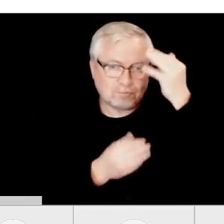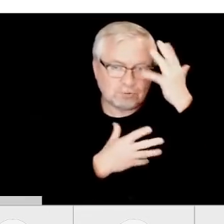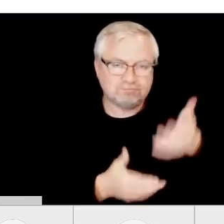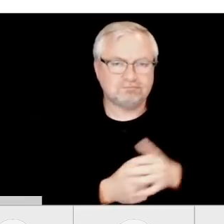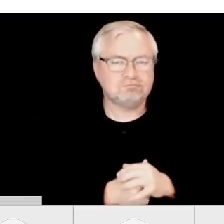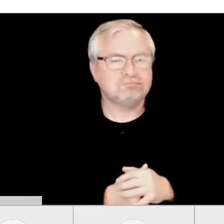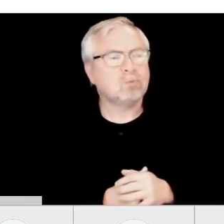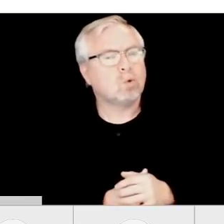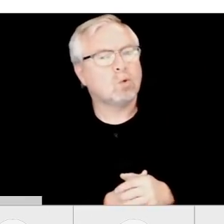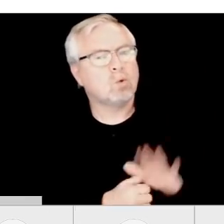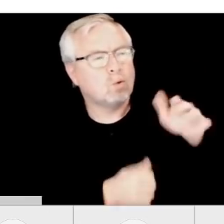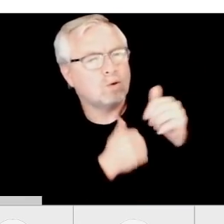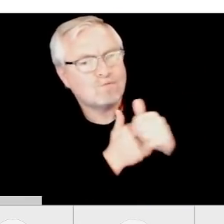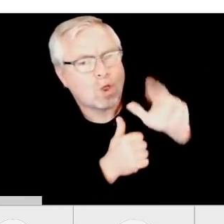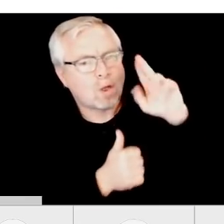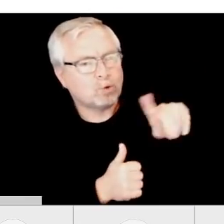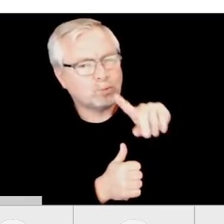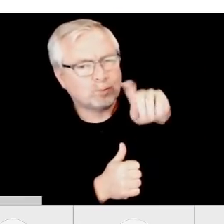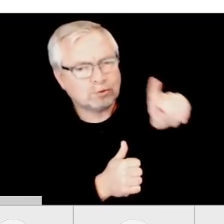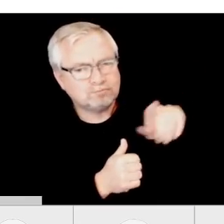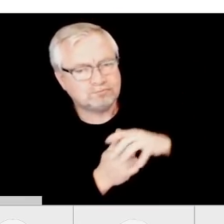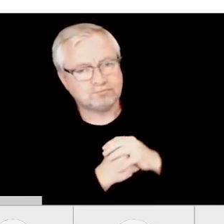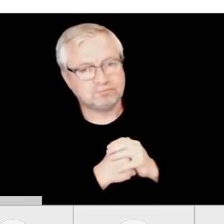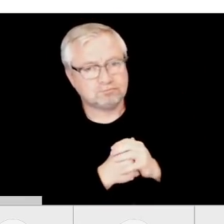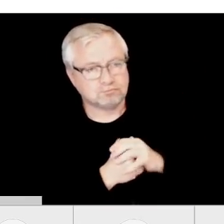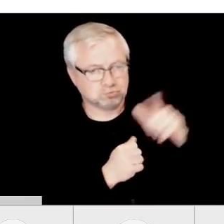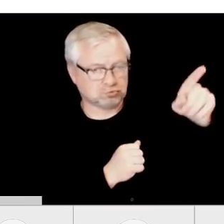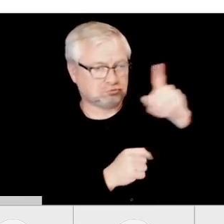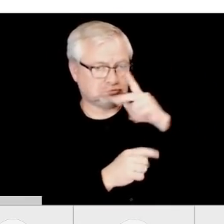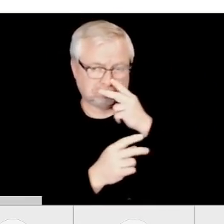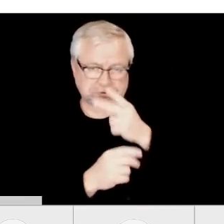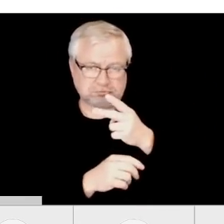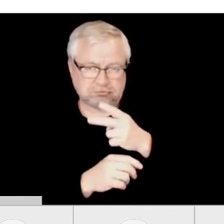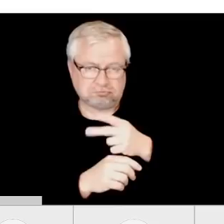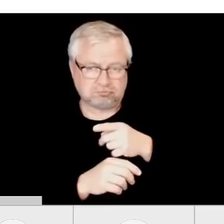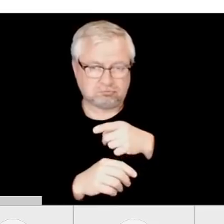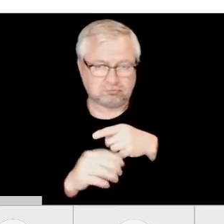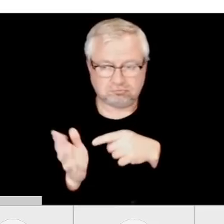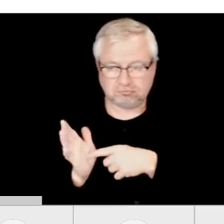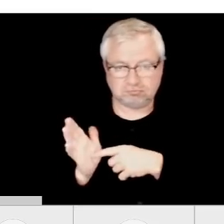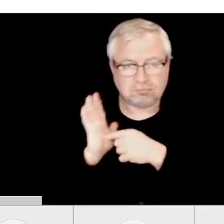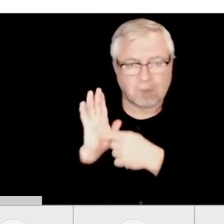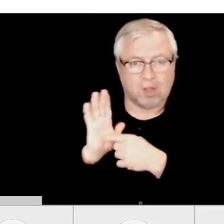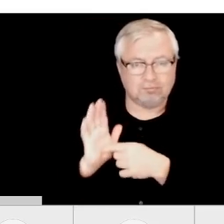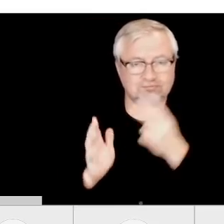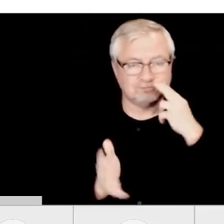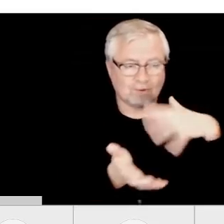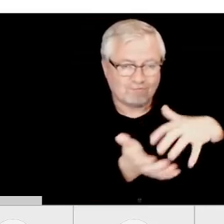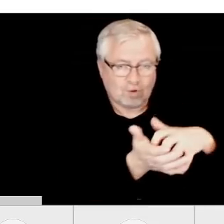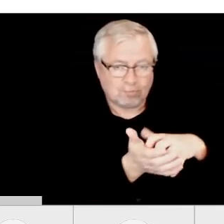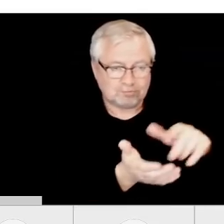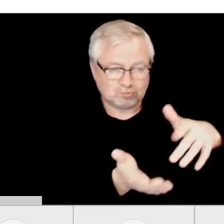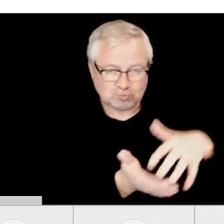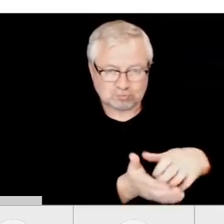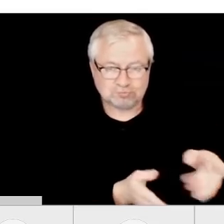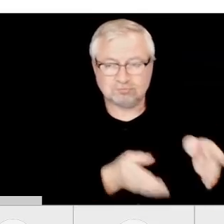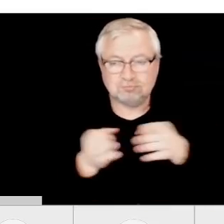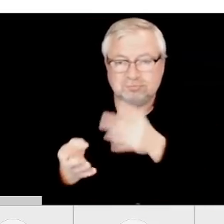The model that you put together, and we see most of the deaths have been happening in long-term care settings, does the model take into account the